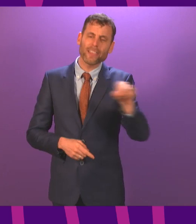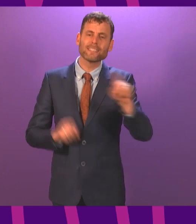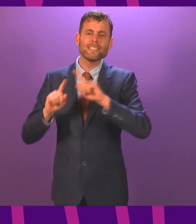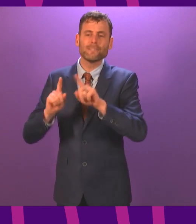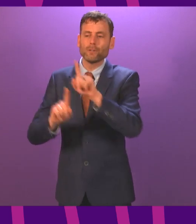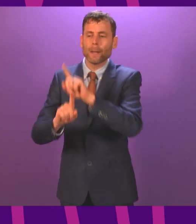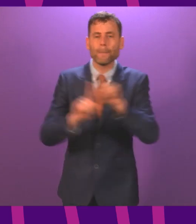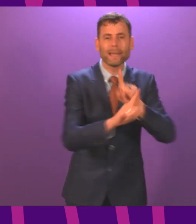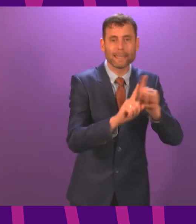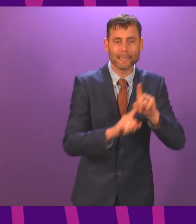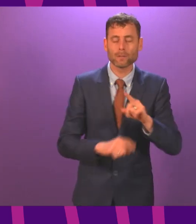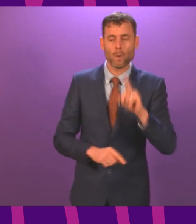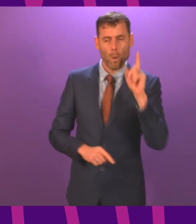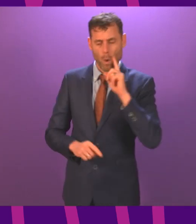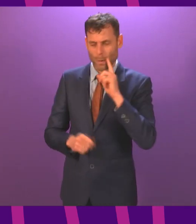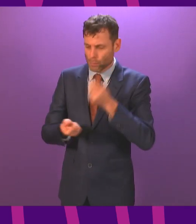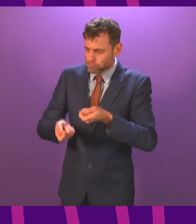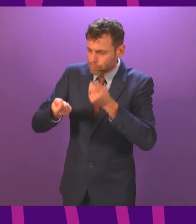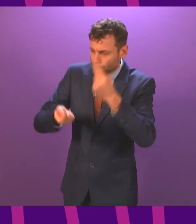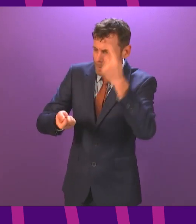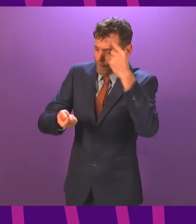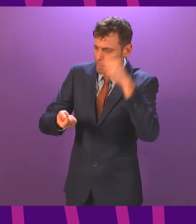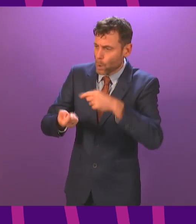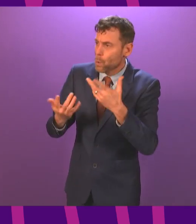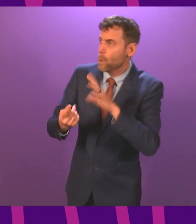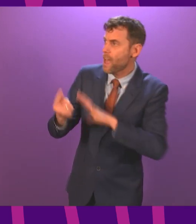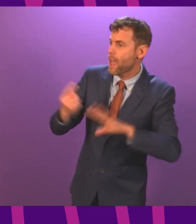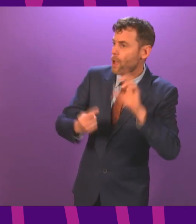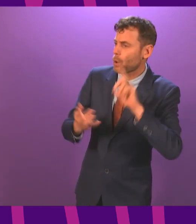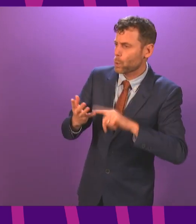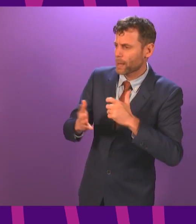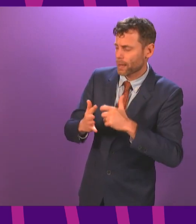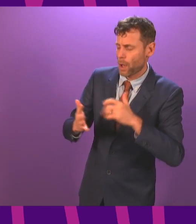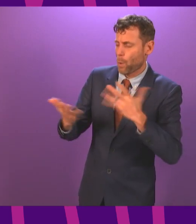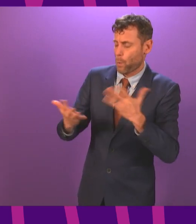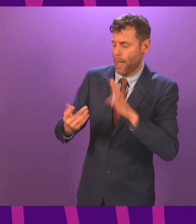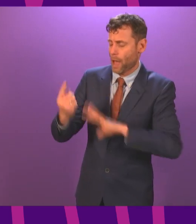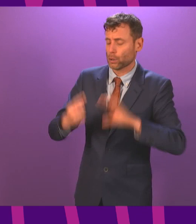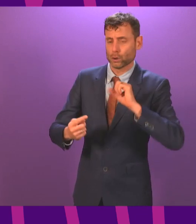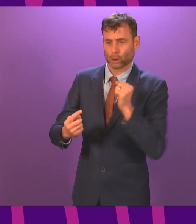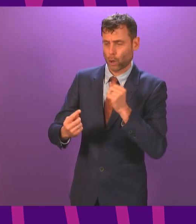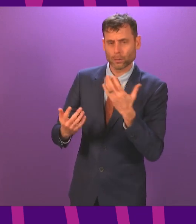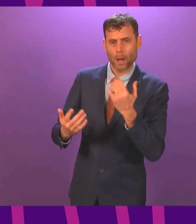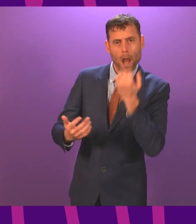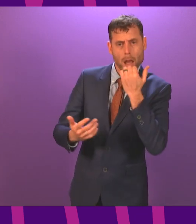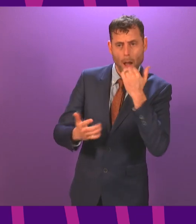meetings discuss the identification of emerging risks across different parts of the country,